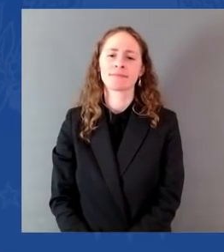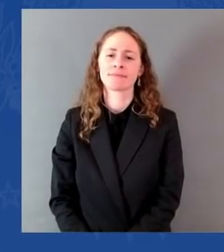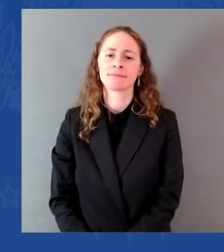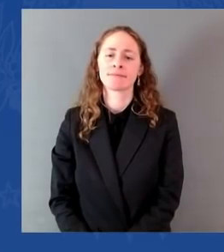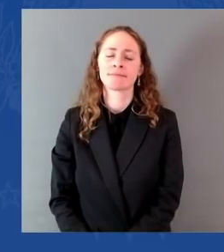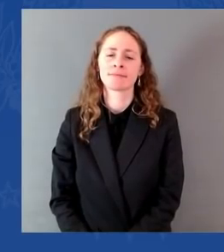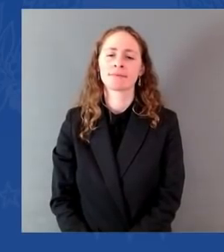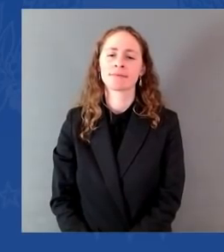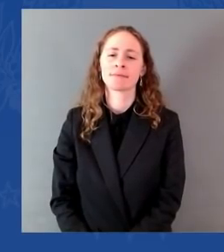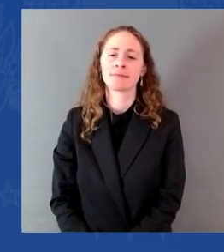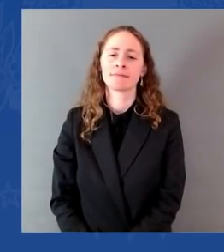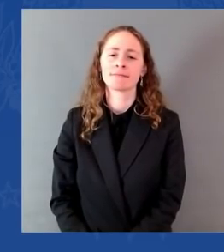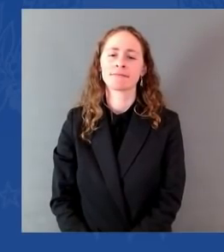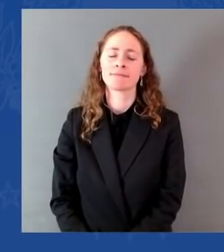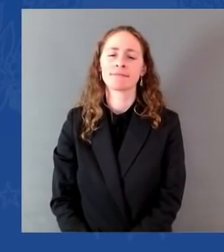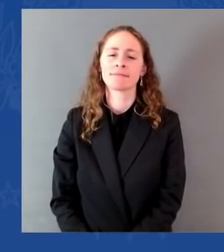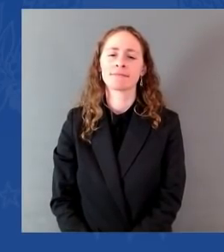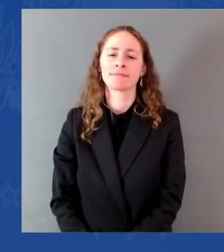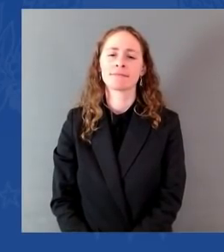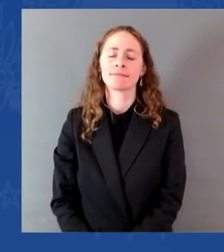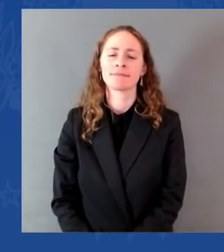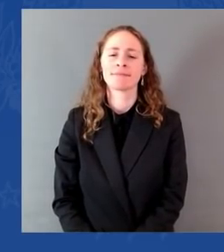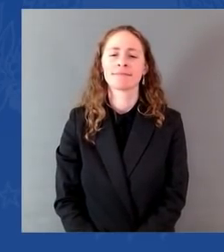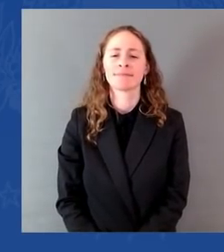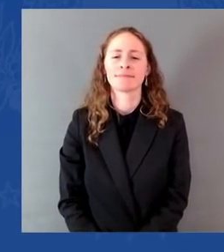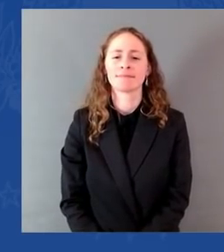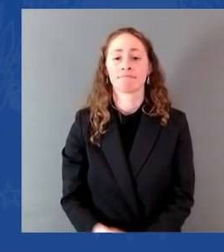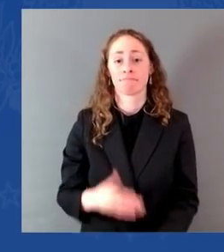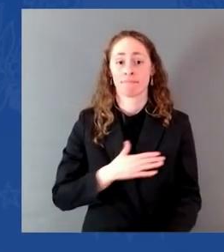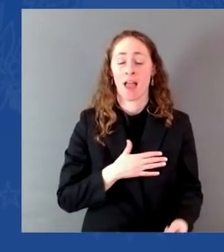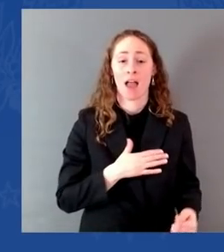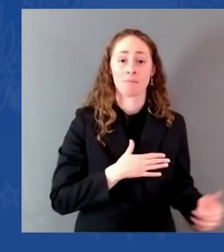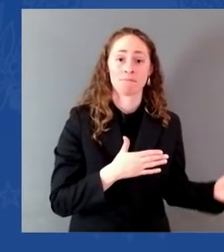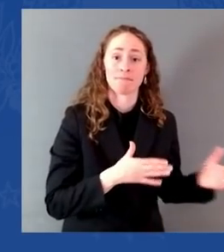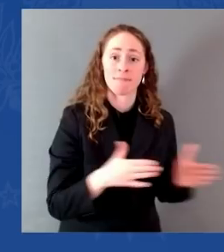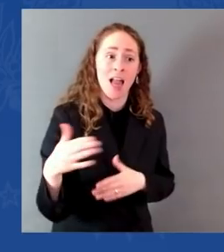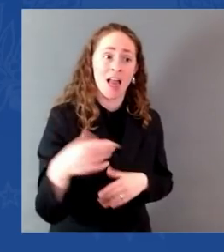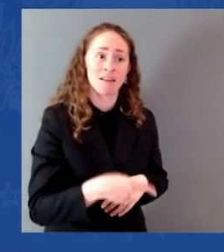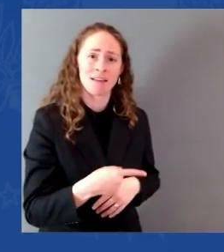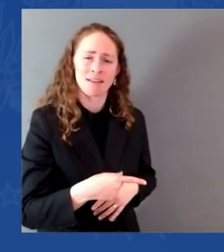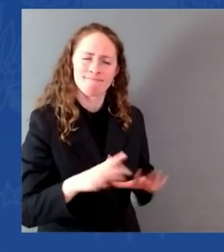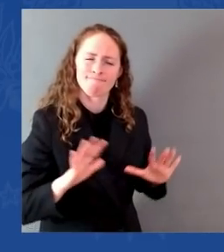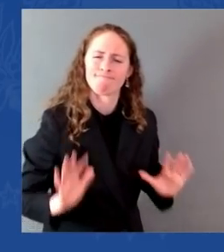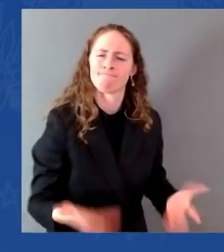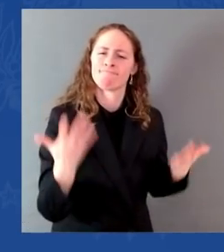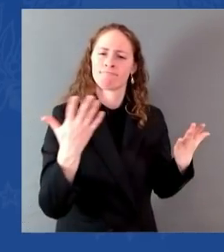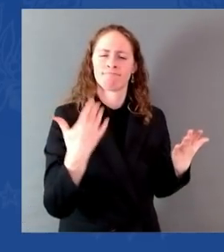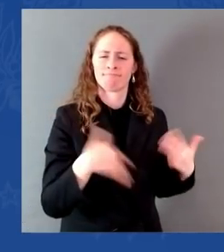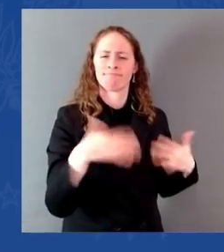will also ensure that parents can afford childcare. Childcare gets workers the raise --